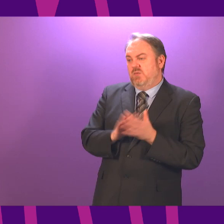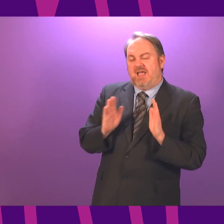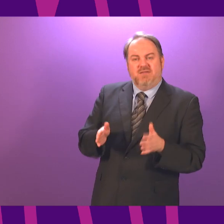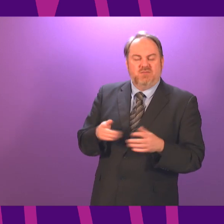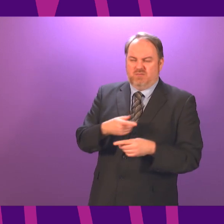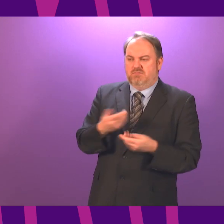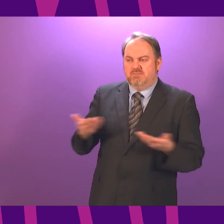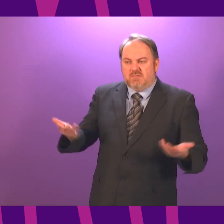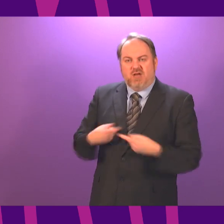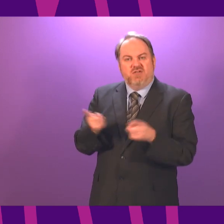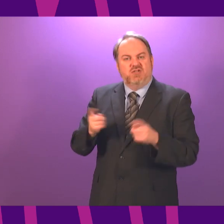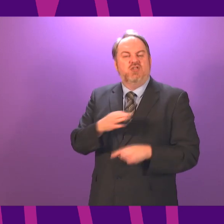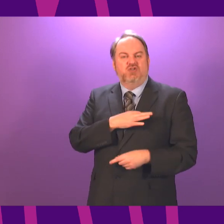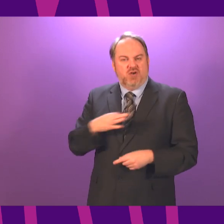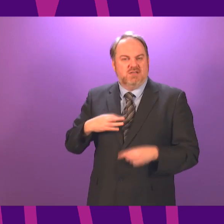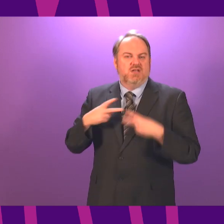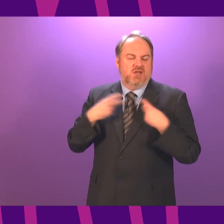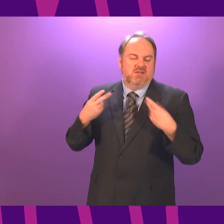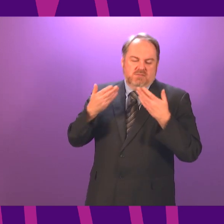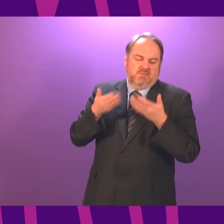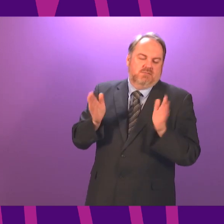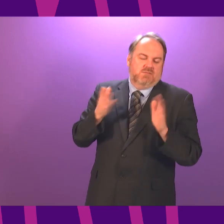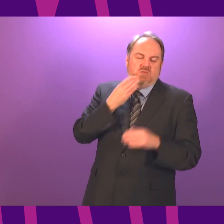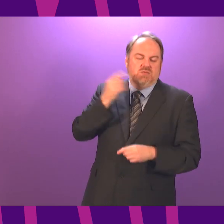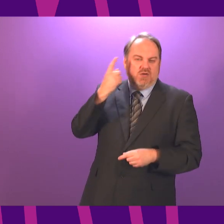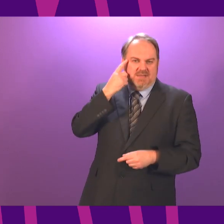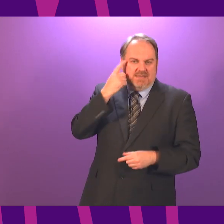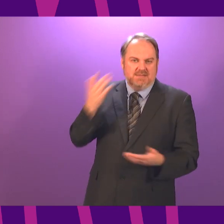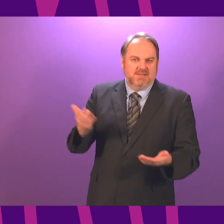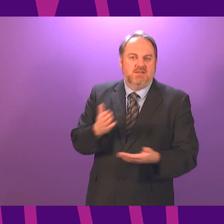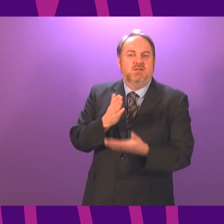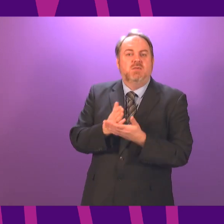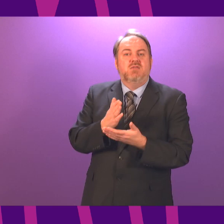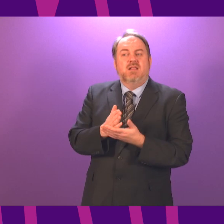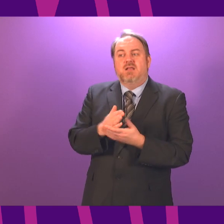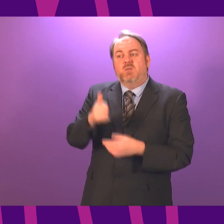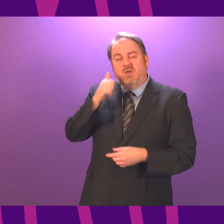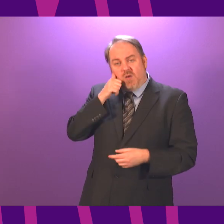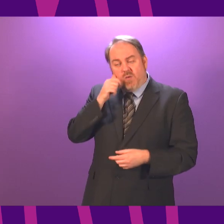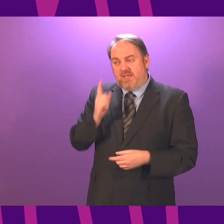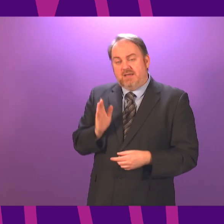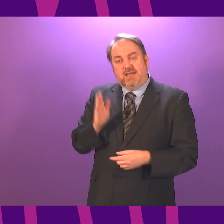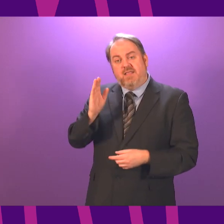I know that some of the island health boards, not exclusively in the way that the member is